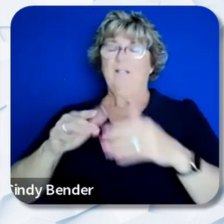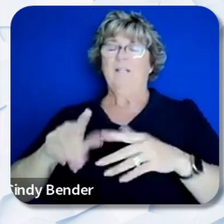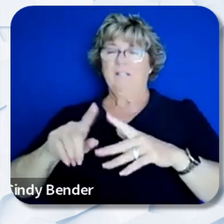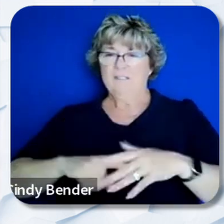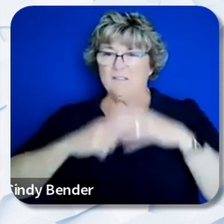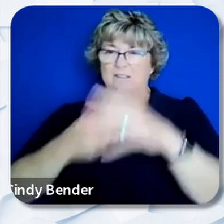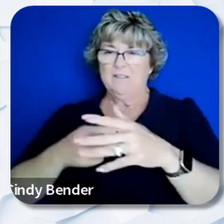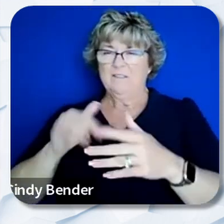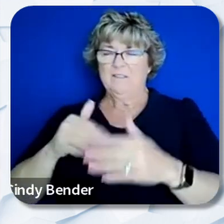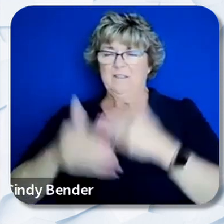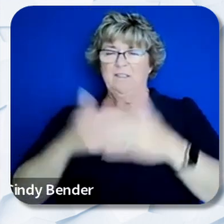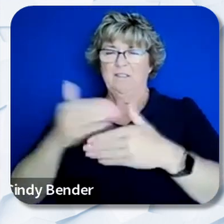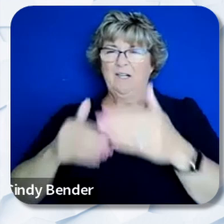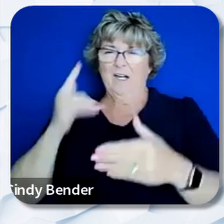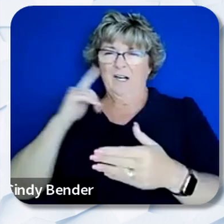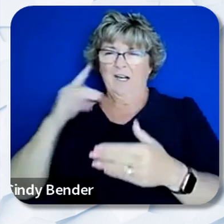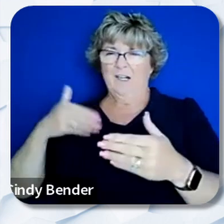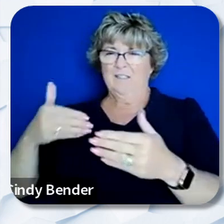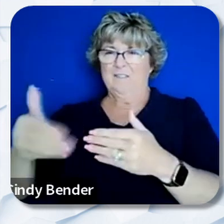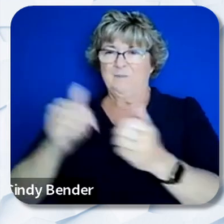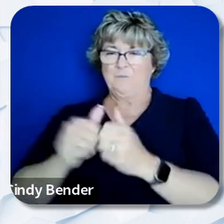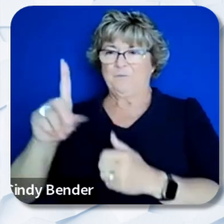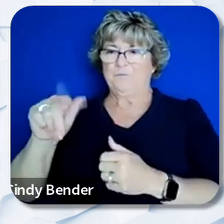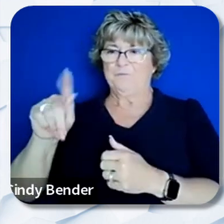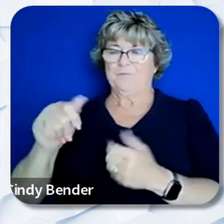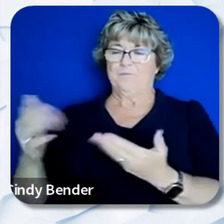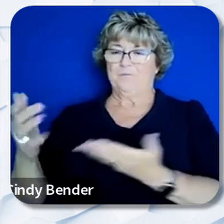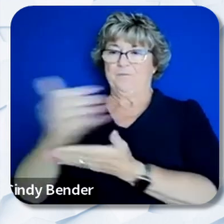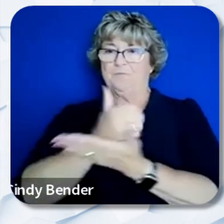the process that we would have gone through that data collection, and you'll be walking